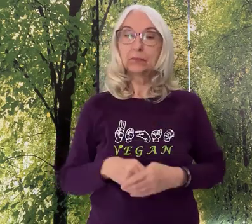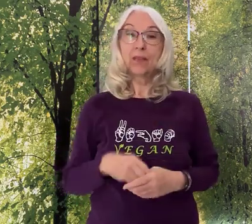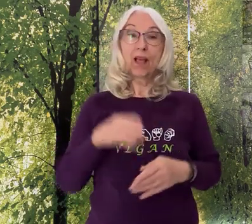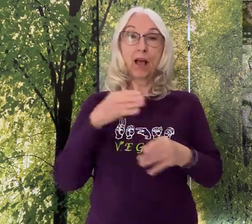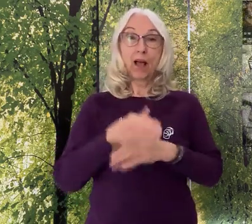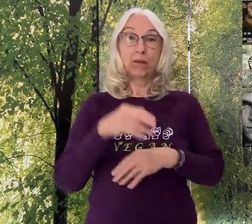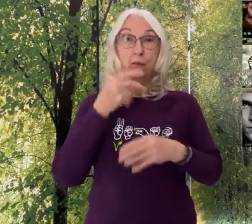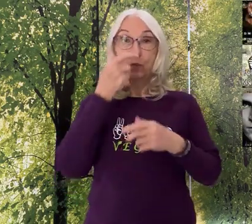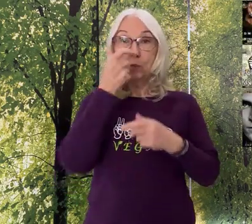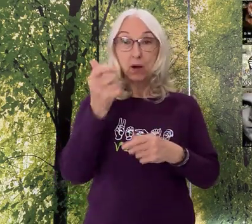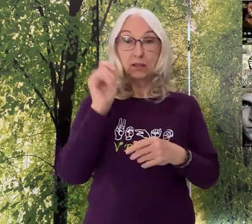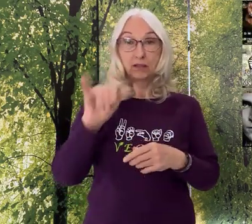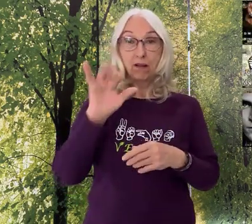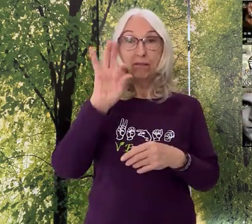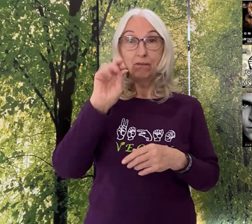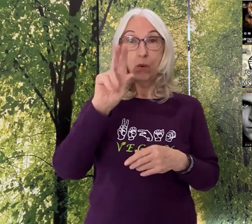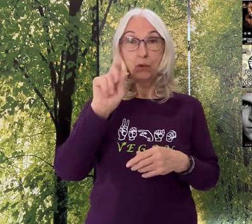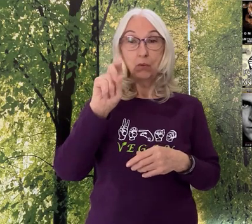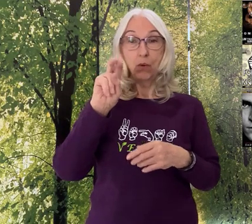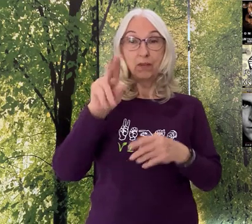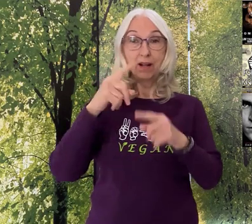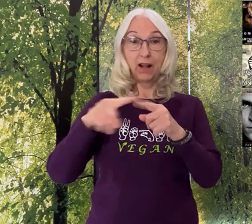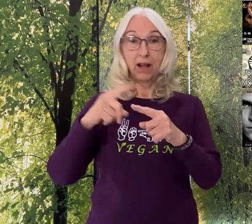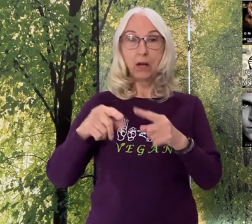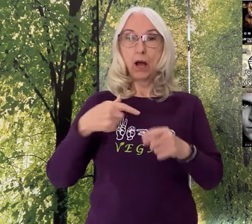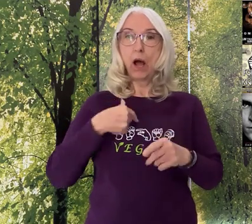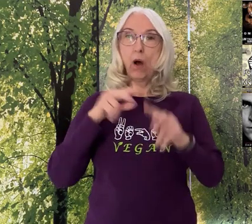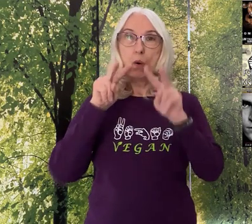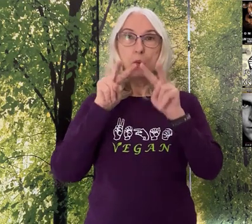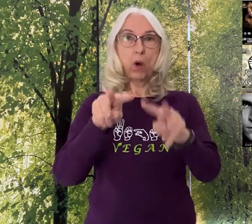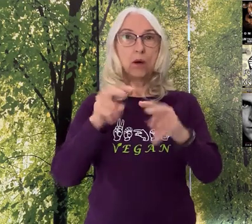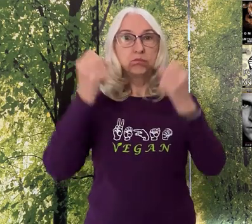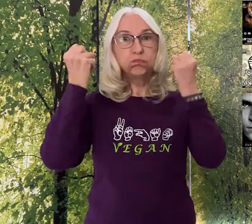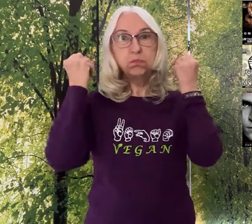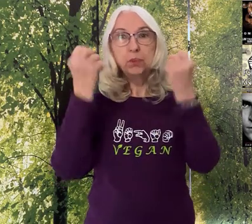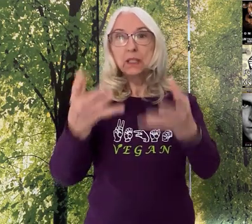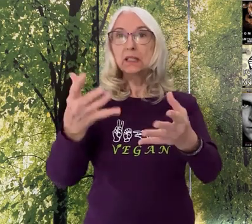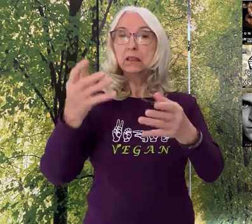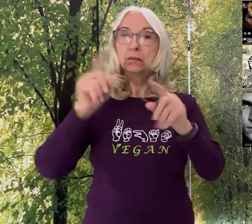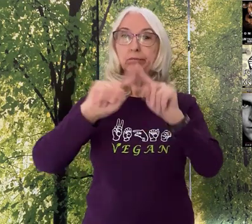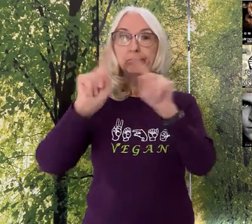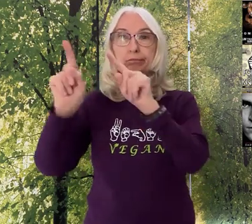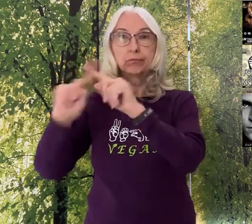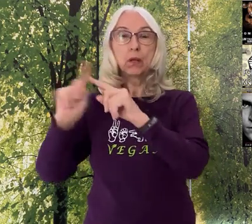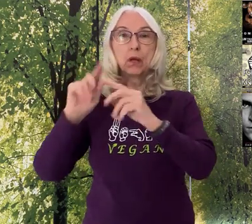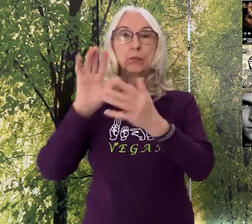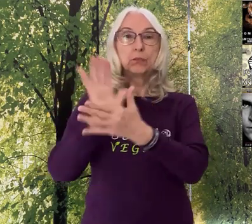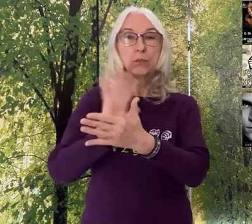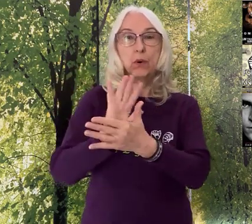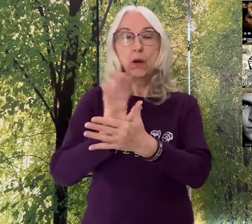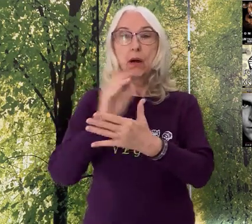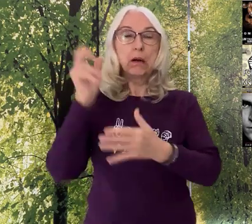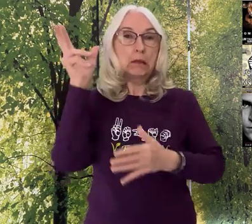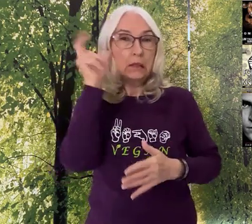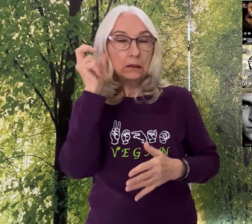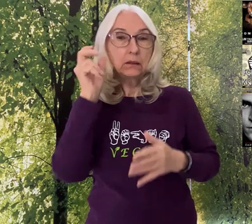After viewing Forks Over Knives, I watched a dozen other documentaries and listened to